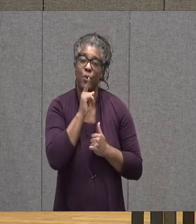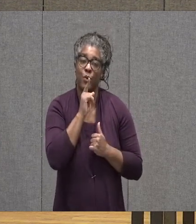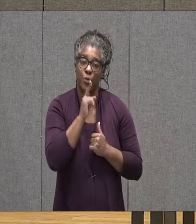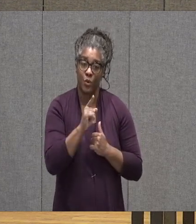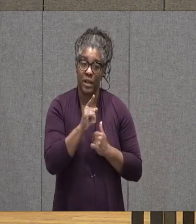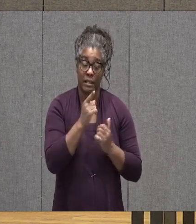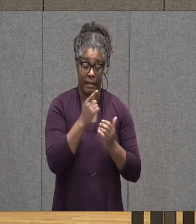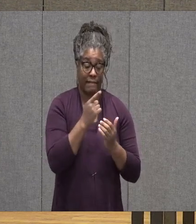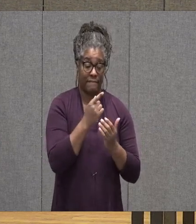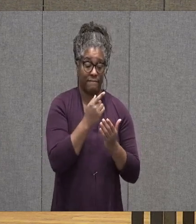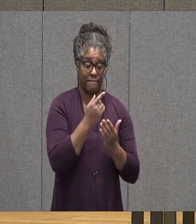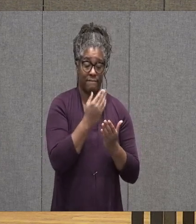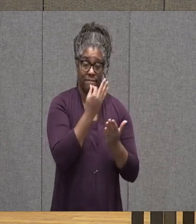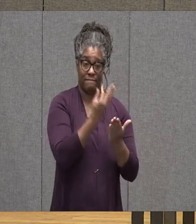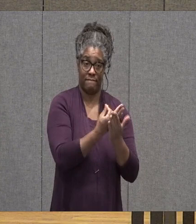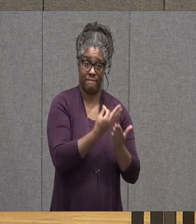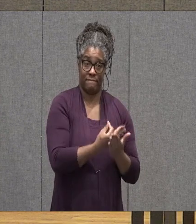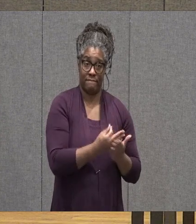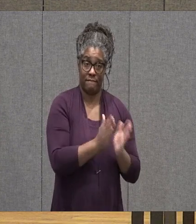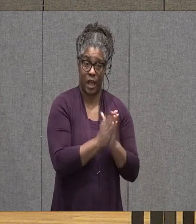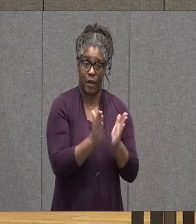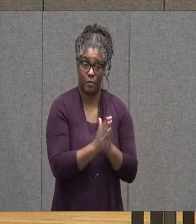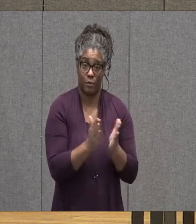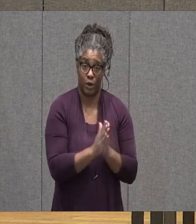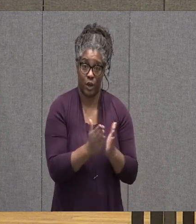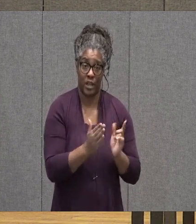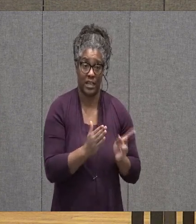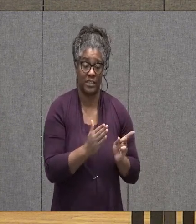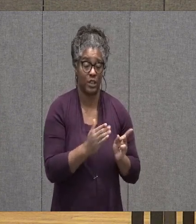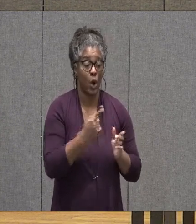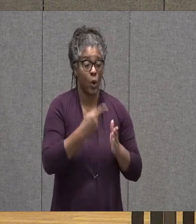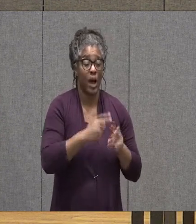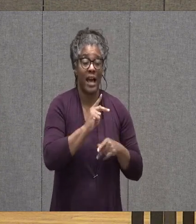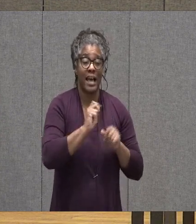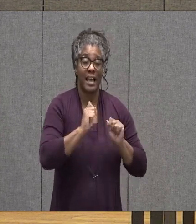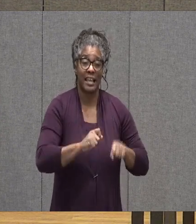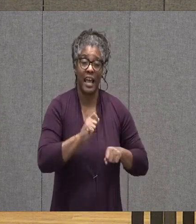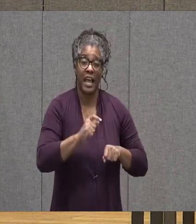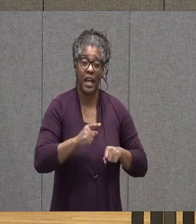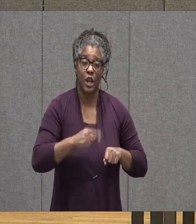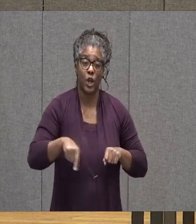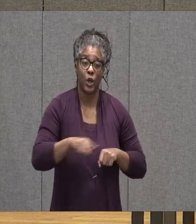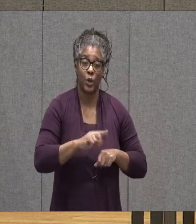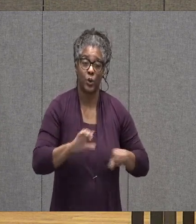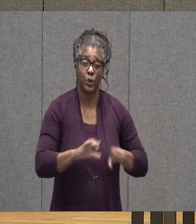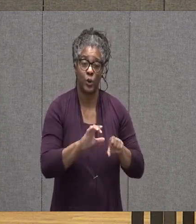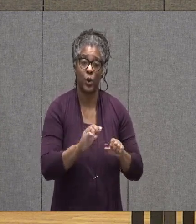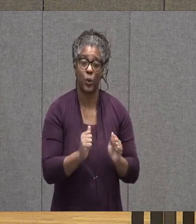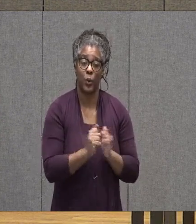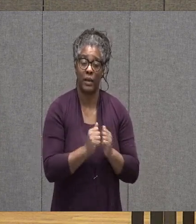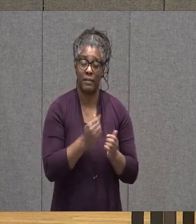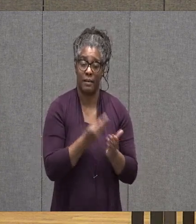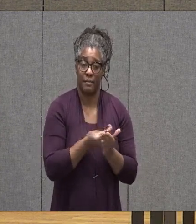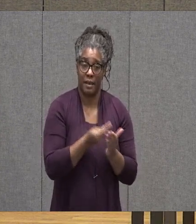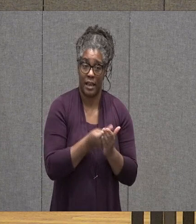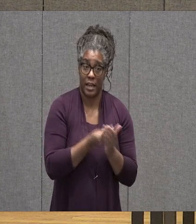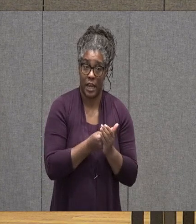And the book title to this one is What Can You Do With Money? Earning, Spending and Saving.